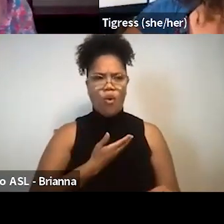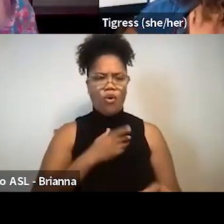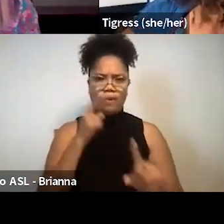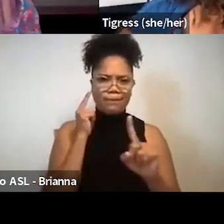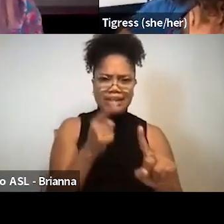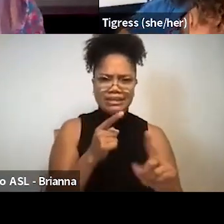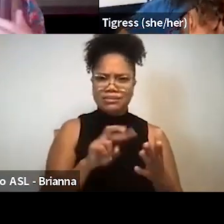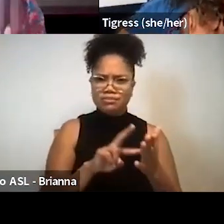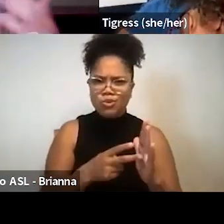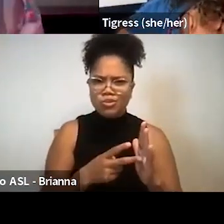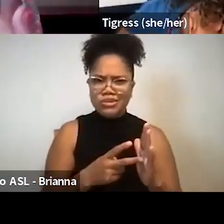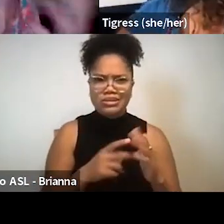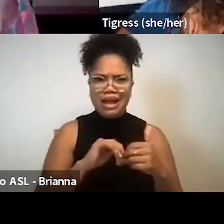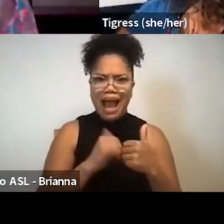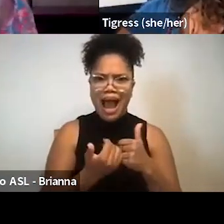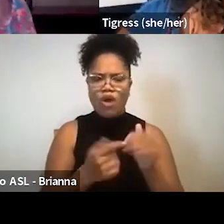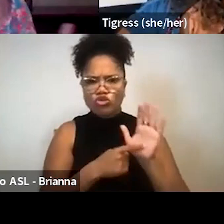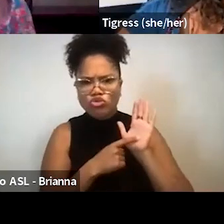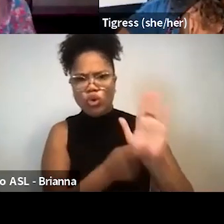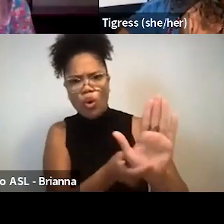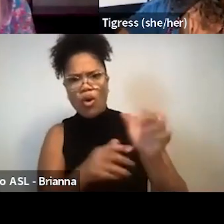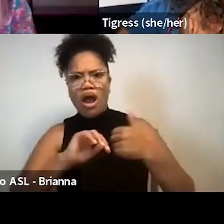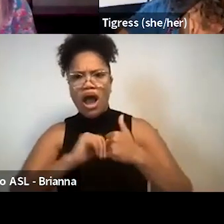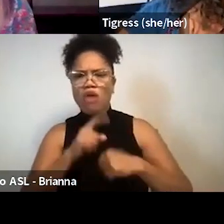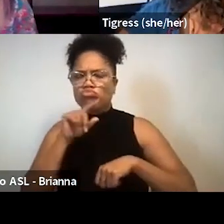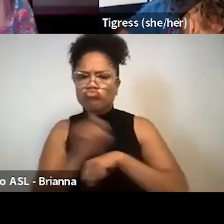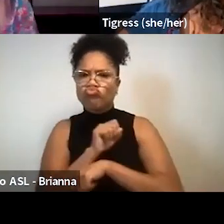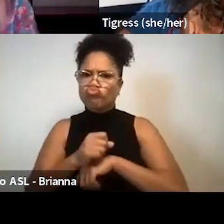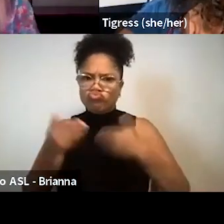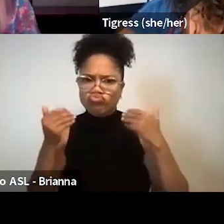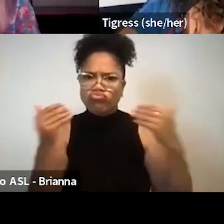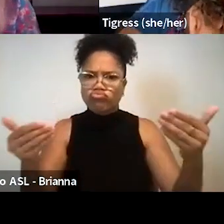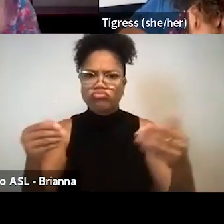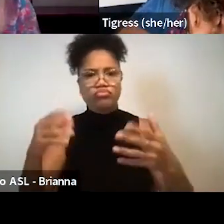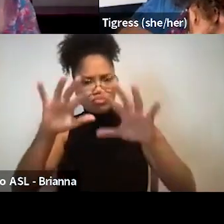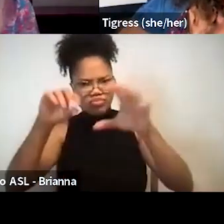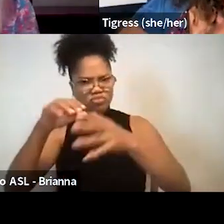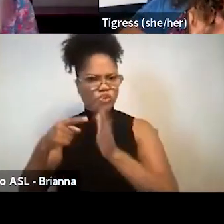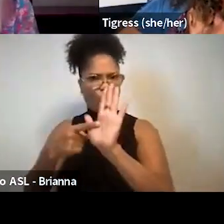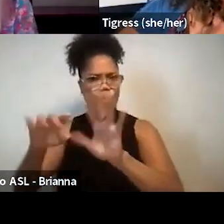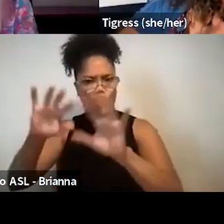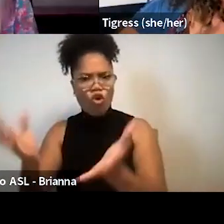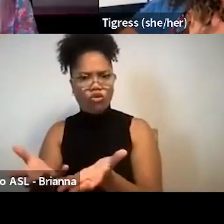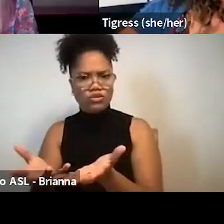is being lived and manifested in the world that we live in? And quite frankly, it was very clear